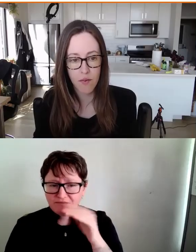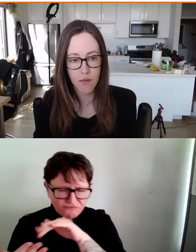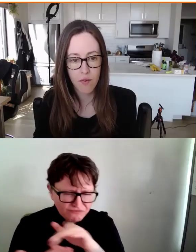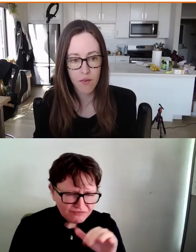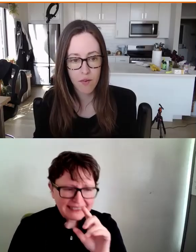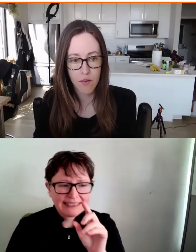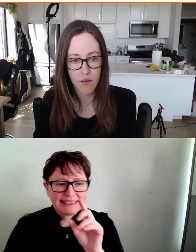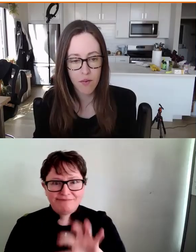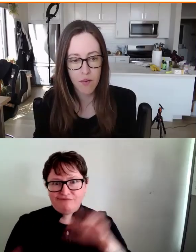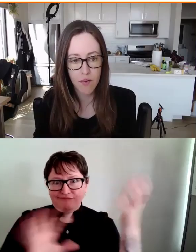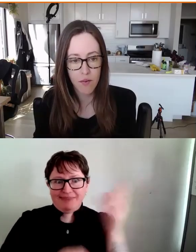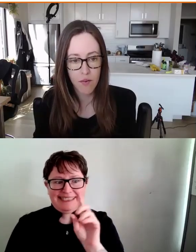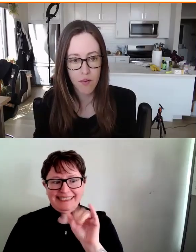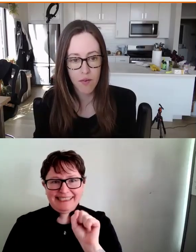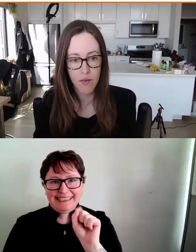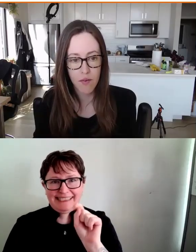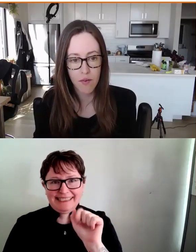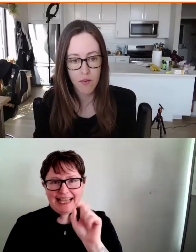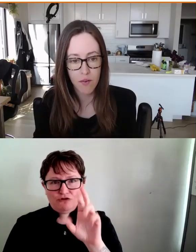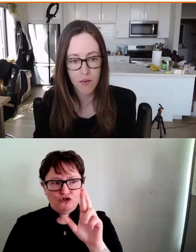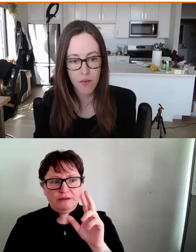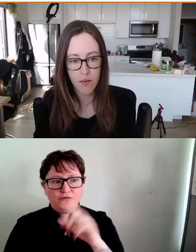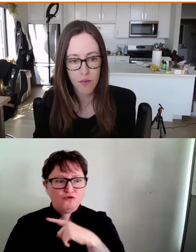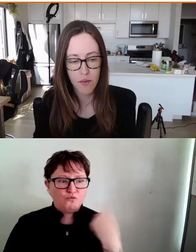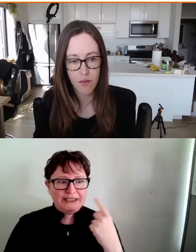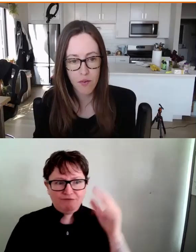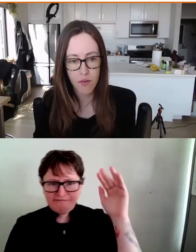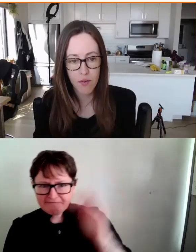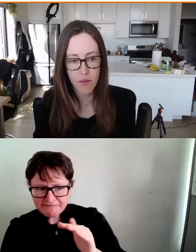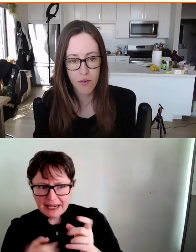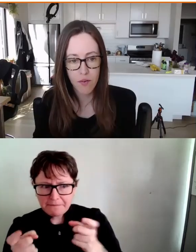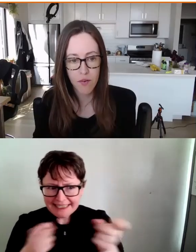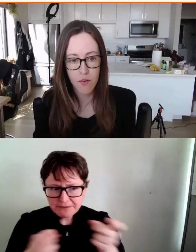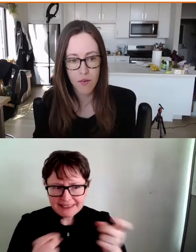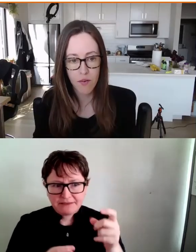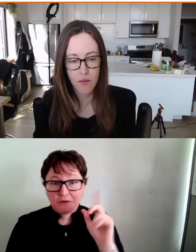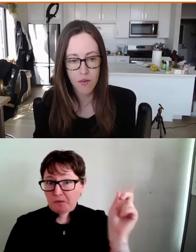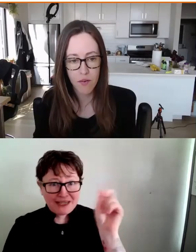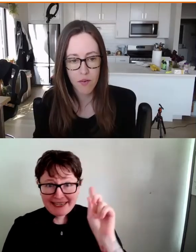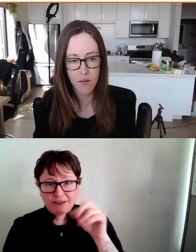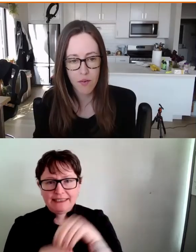management in Bonn, Germany.